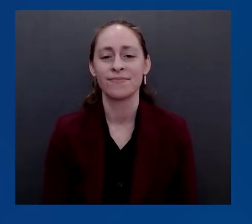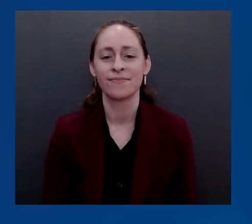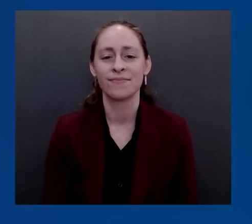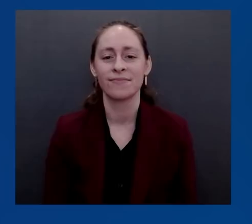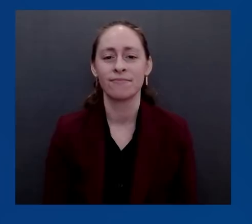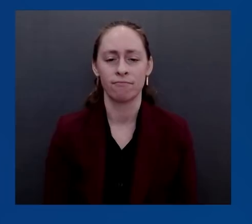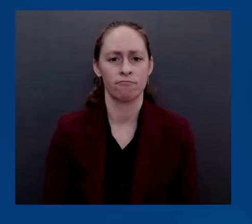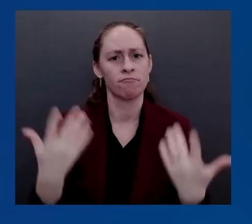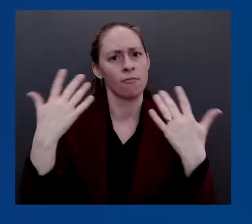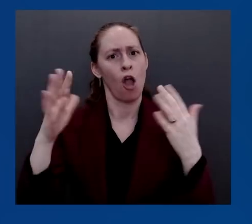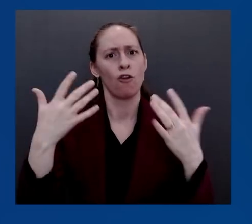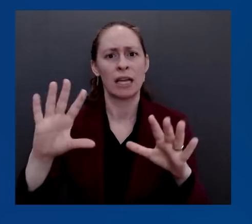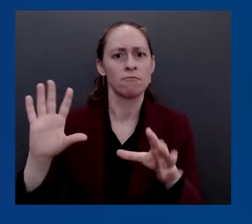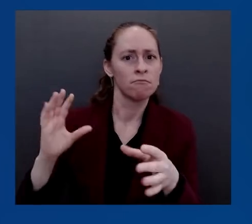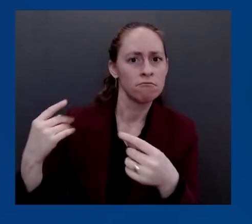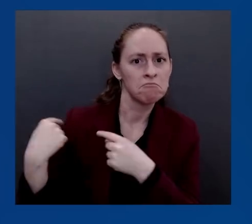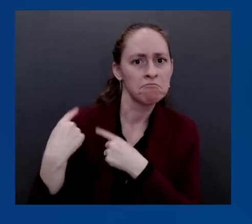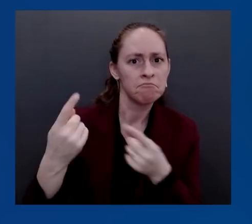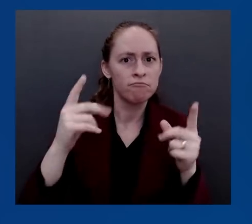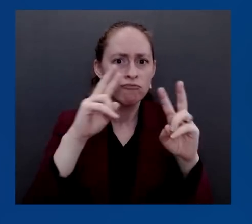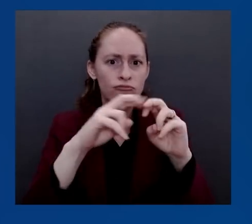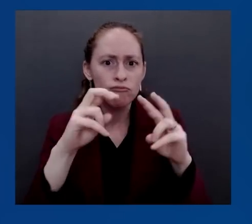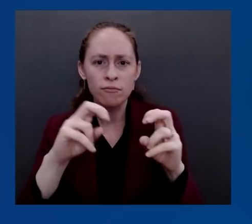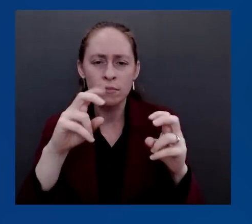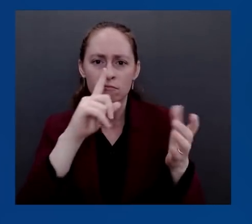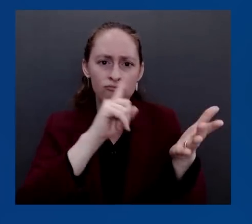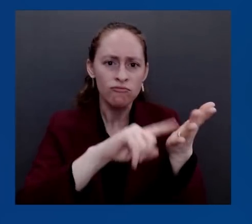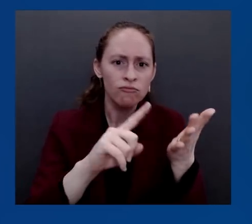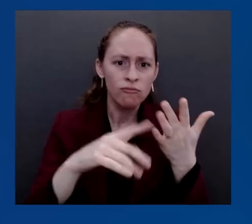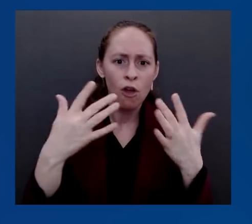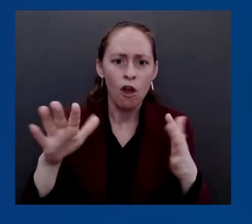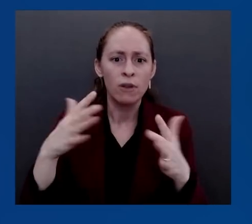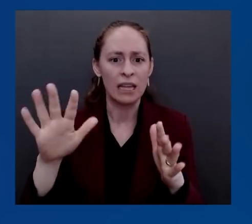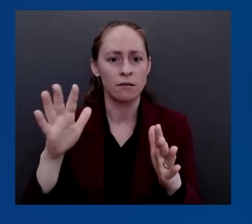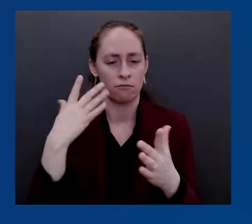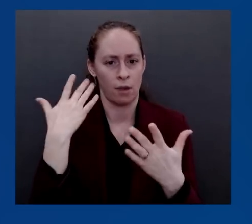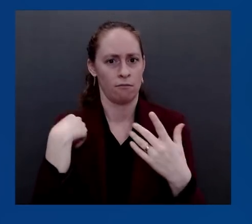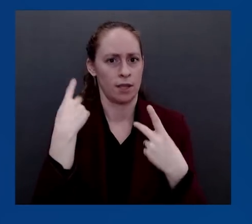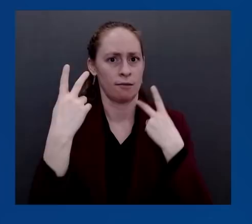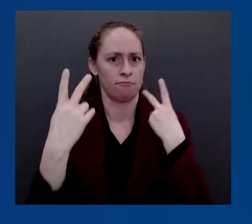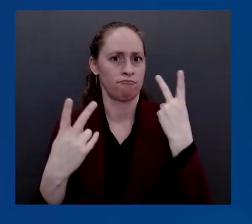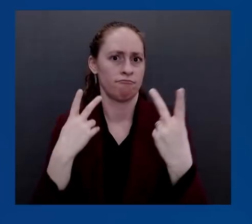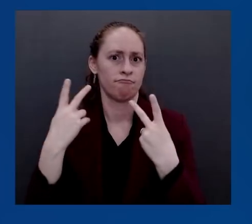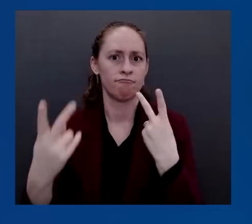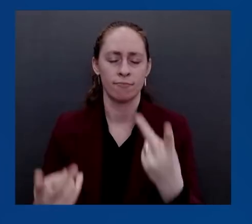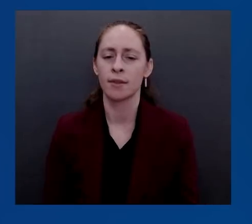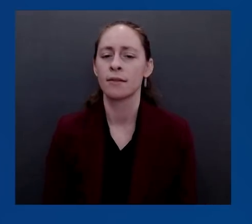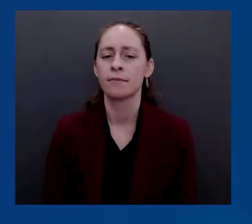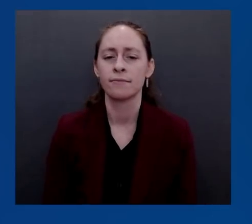of vaccine effectiveness show that, for the immunocompetent people, a single booster shot